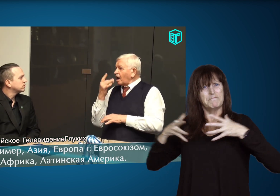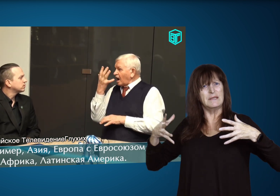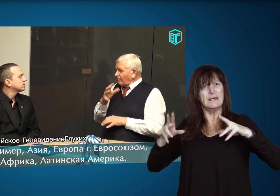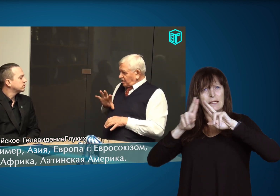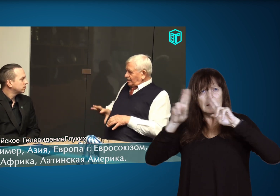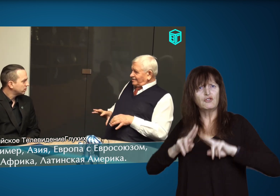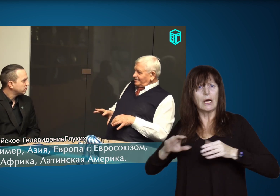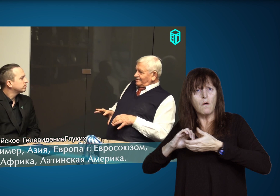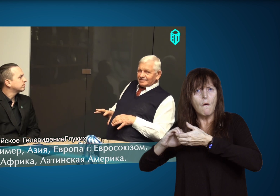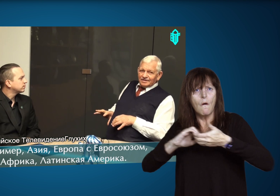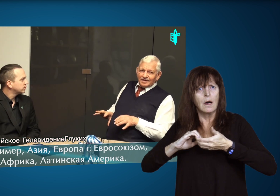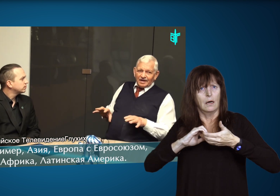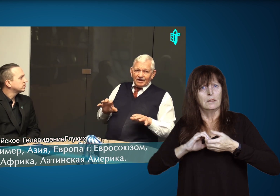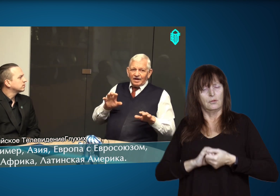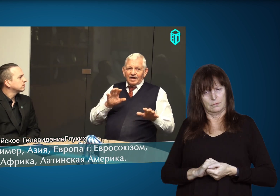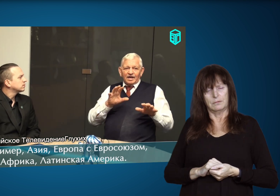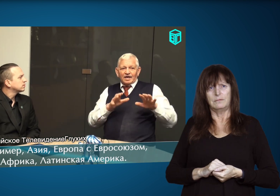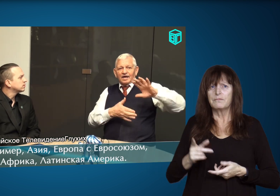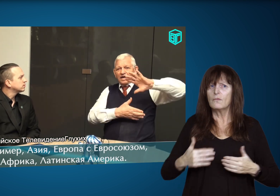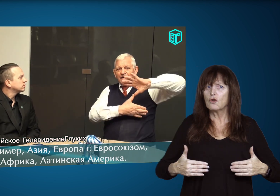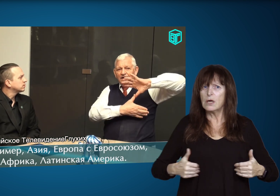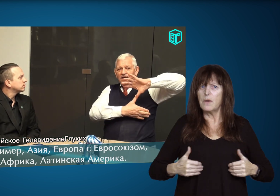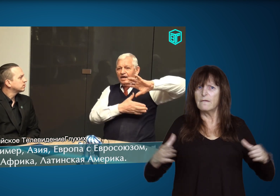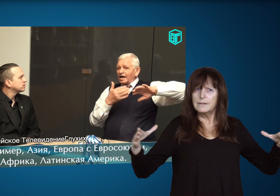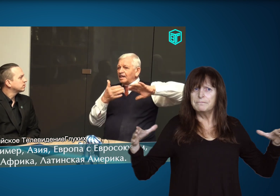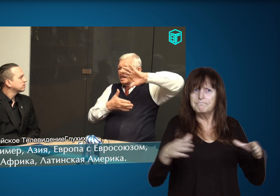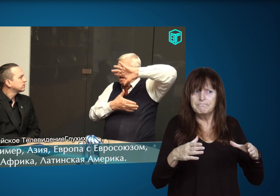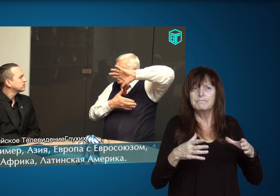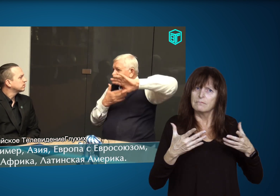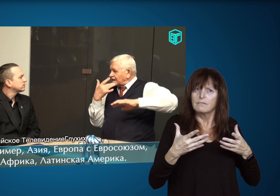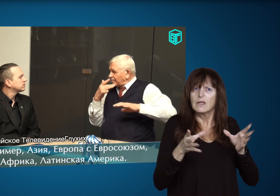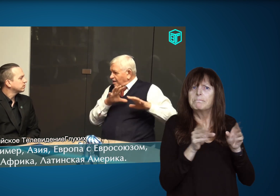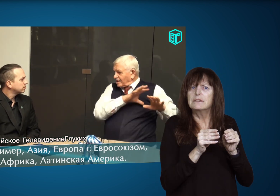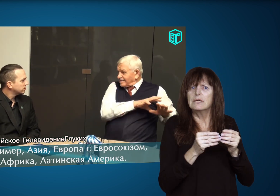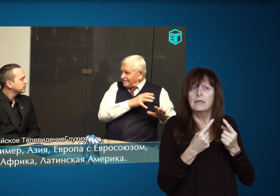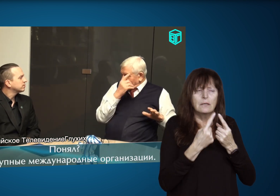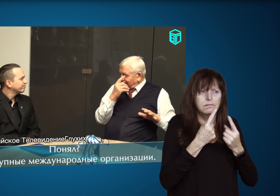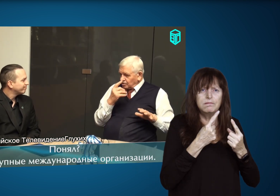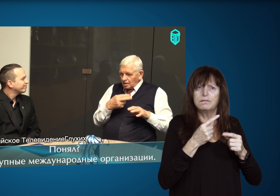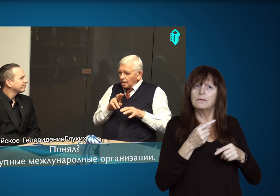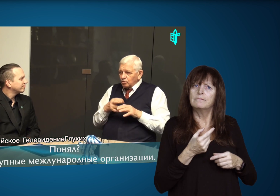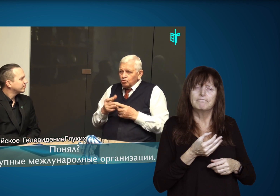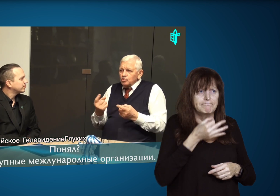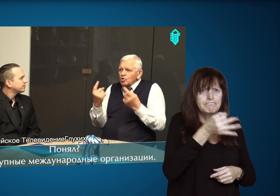They are big international organisations. Rebrov convened a meeting with them: